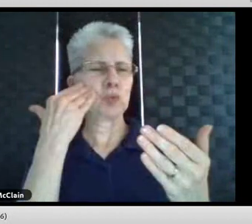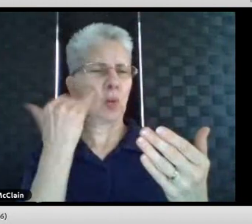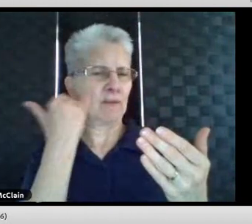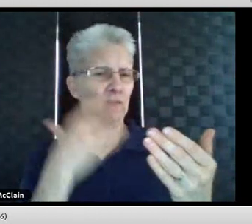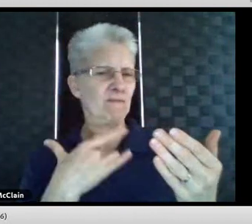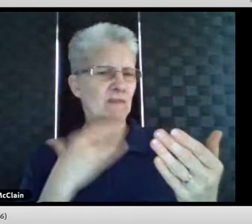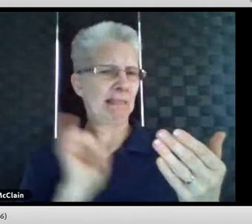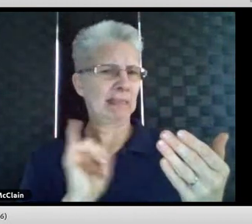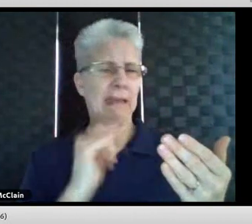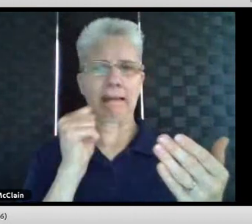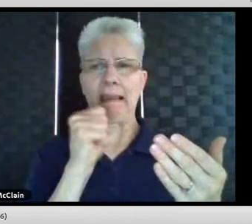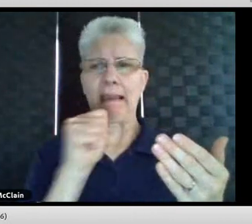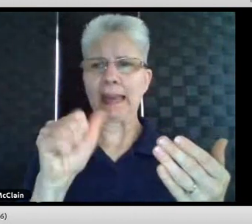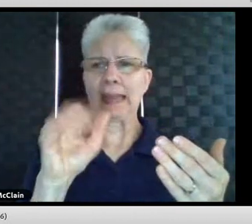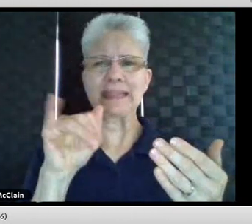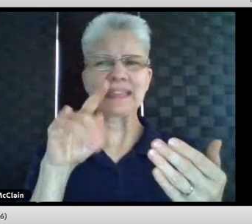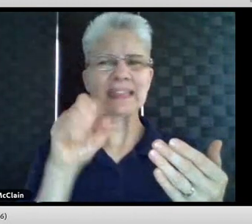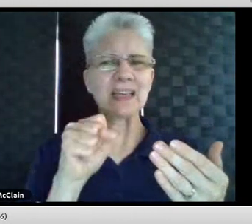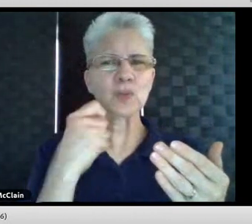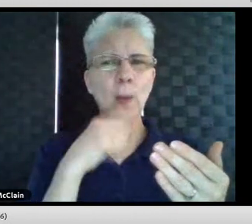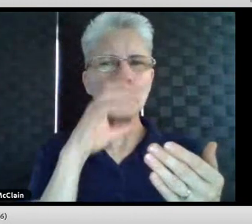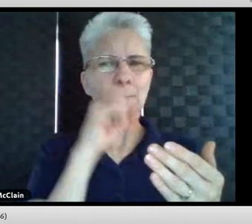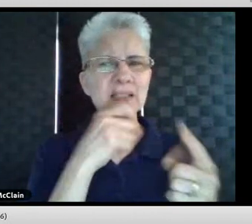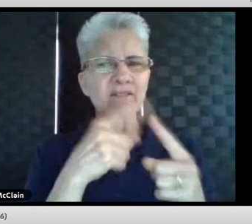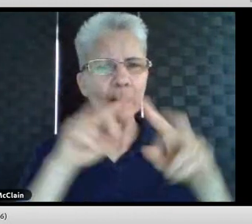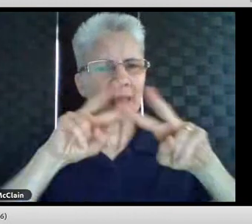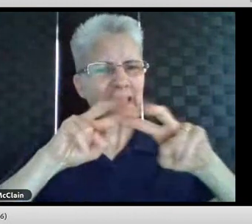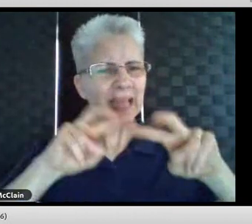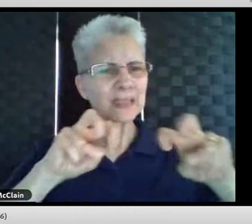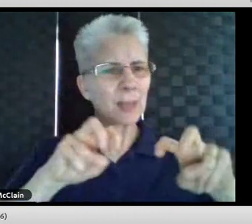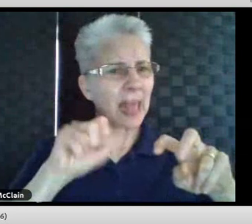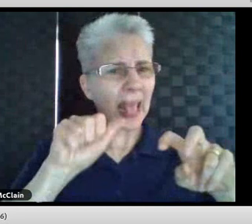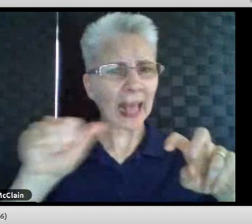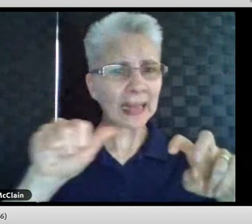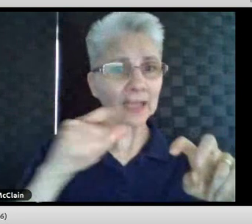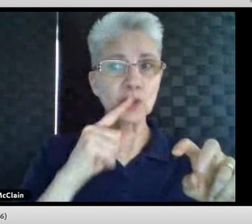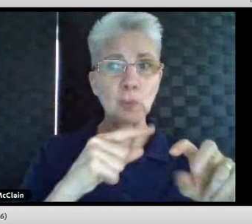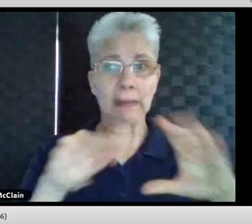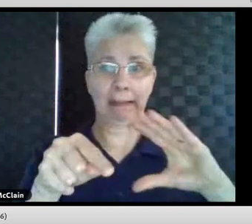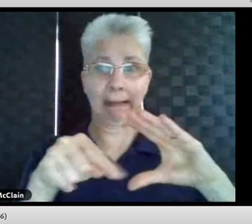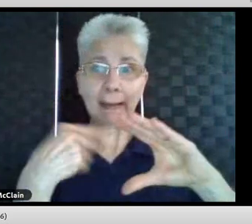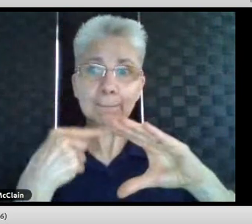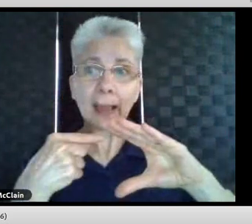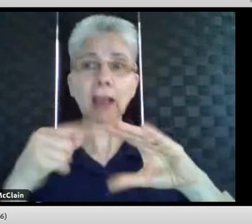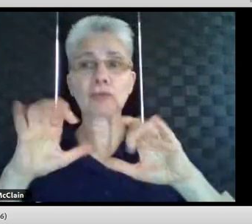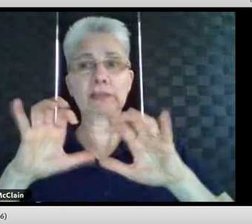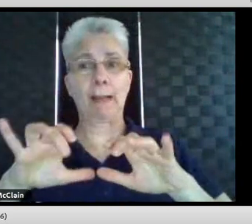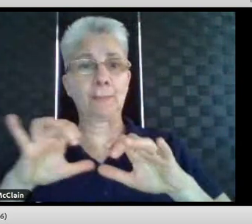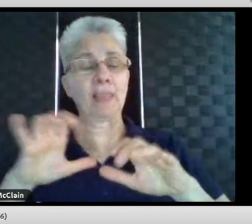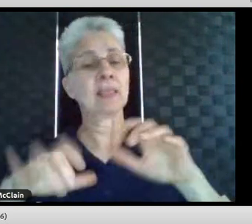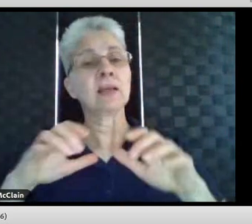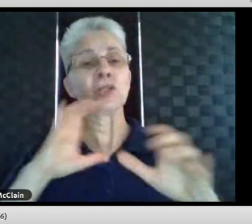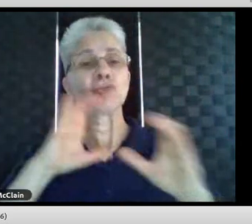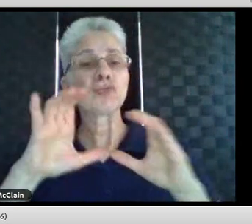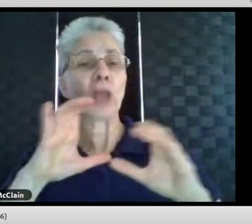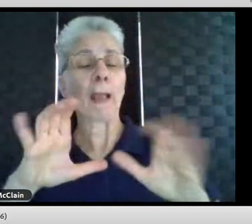were any skills that were missing from this assessment, so you can e-mail me, or you can type in the chat, but we're just going to go through them real quick.